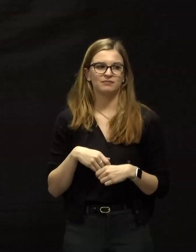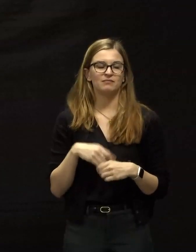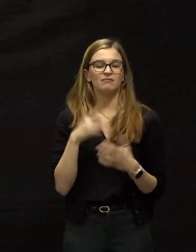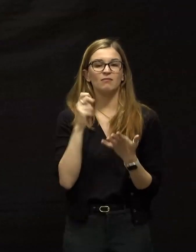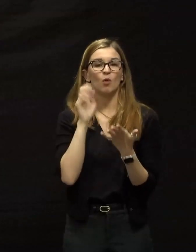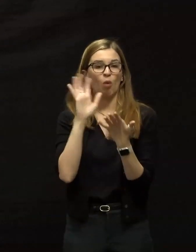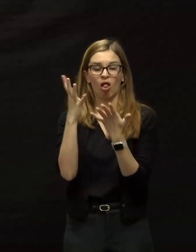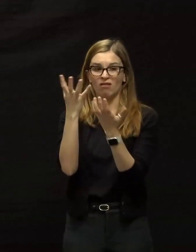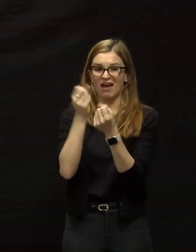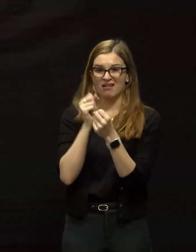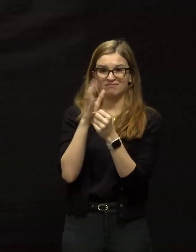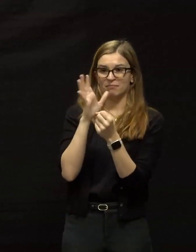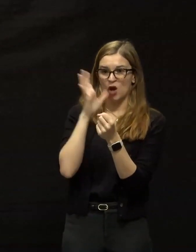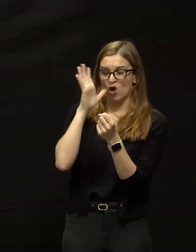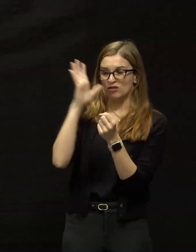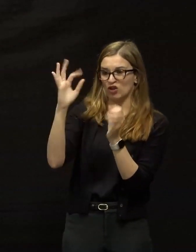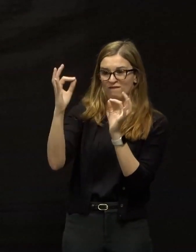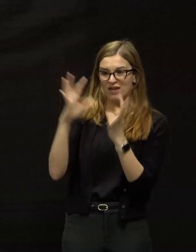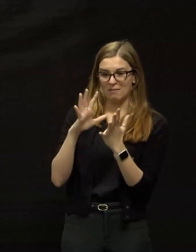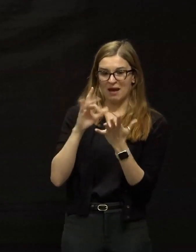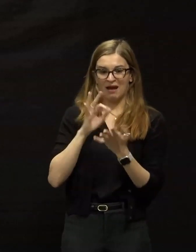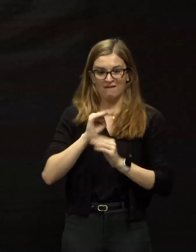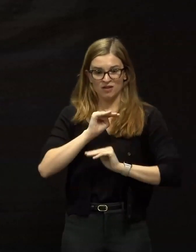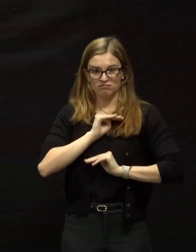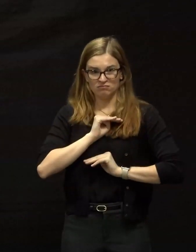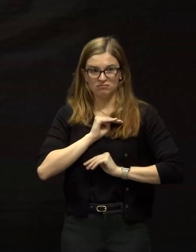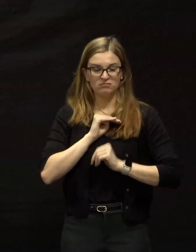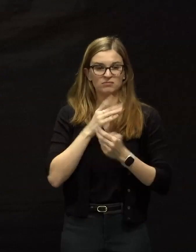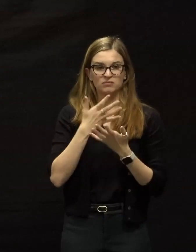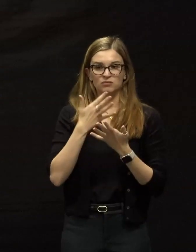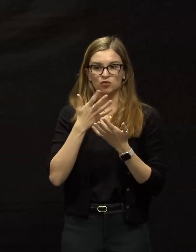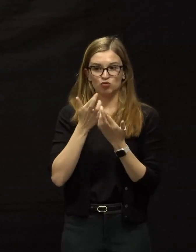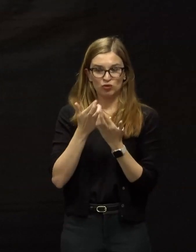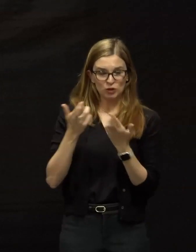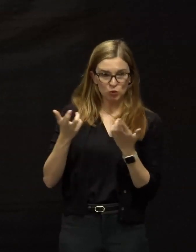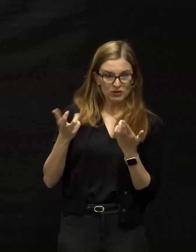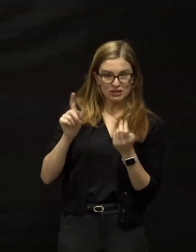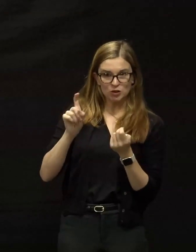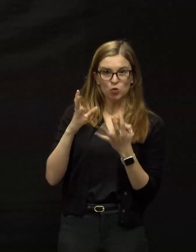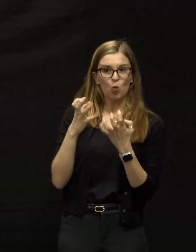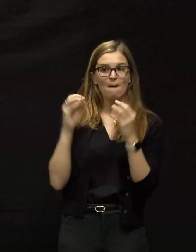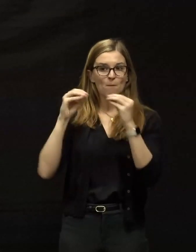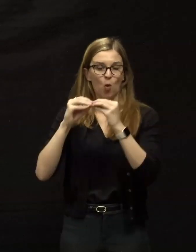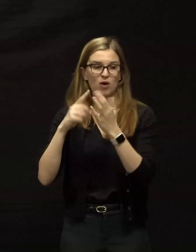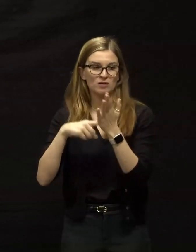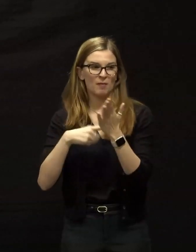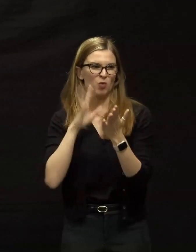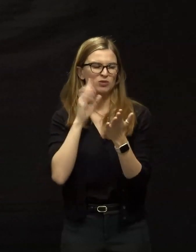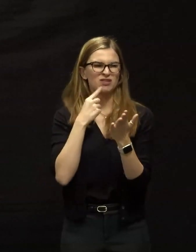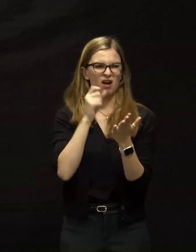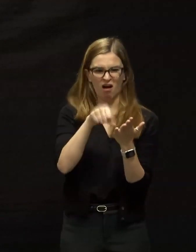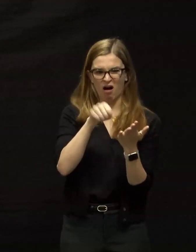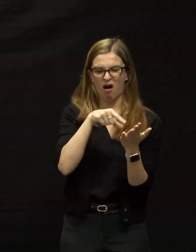And we wanna make sure that that's done appropriately with a child there or not. So again, are they happy with the resources